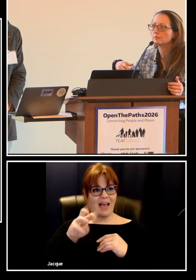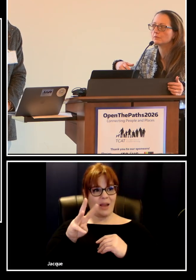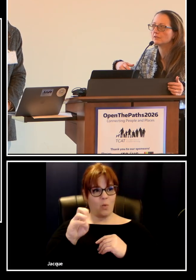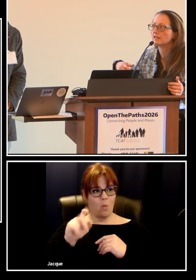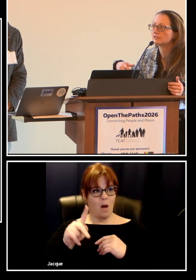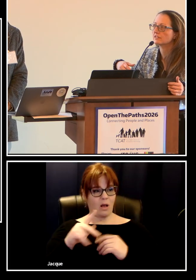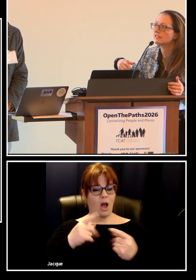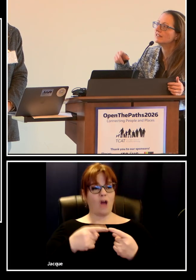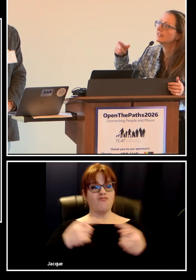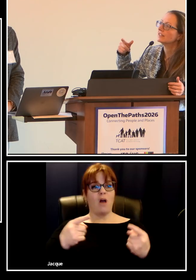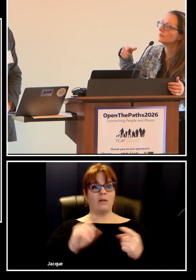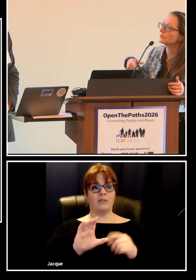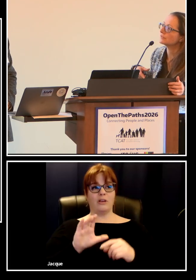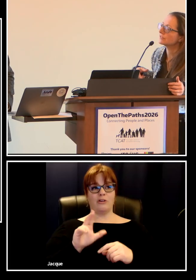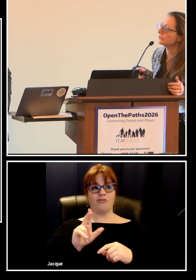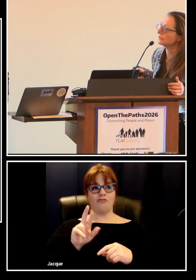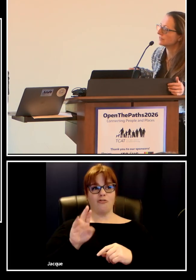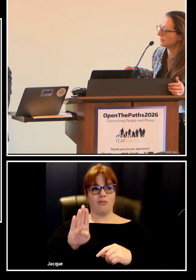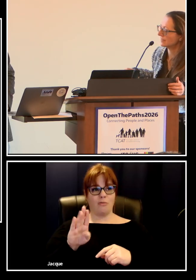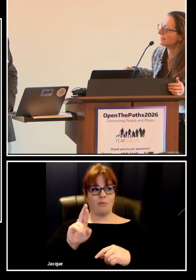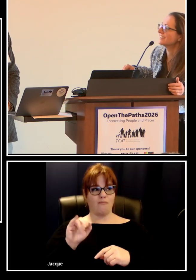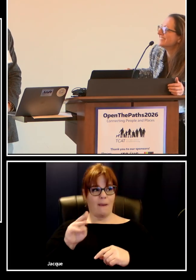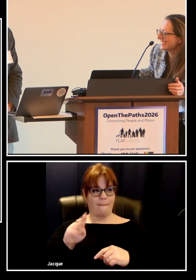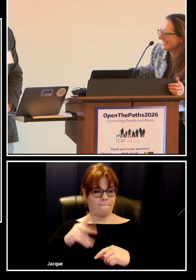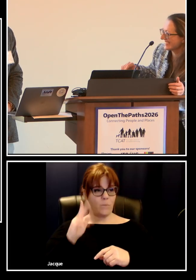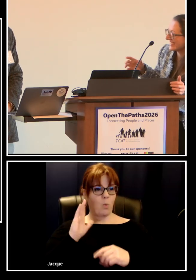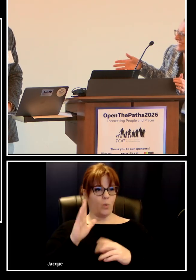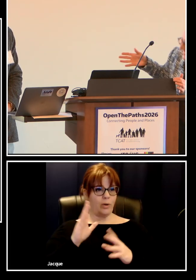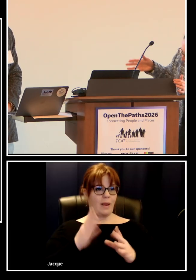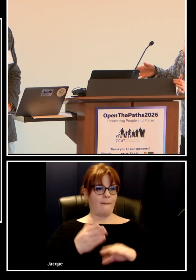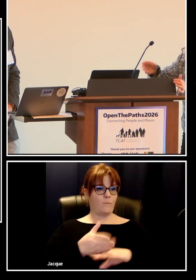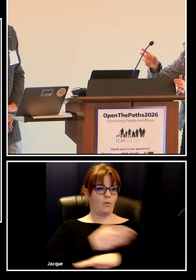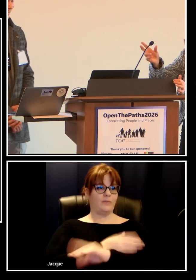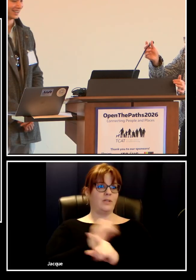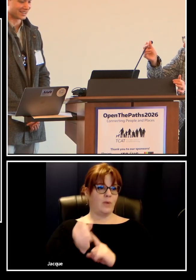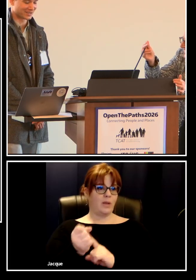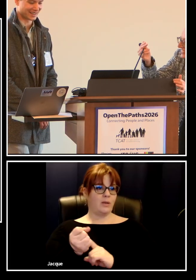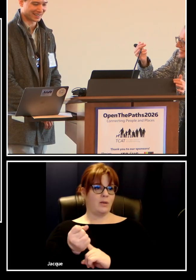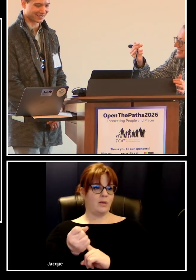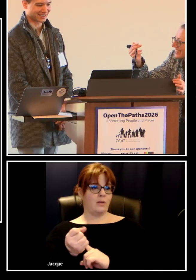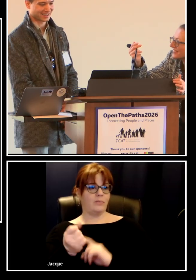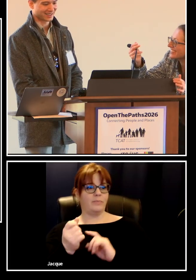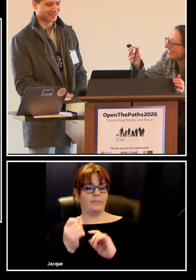ramp would actually improve situations. I thought Go ahead. Sorry. That's okay.